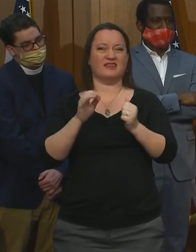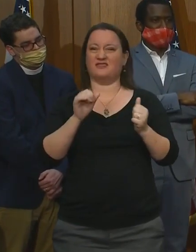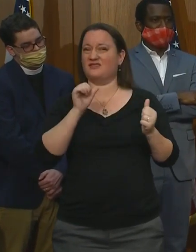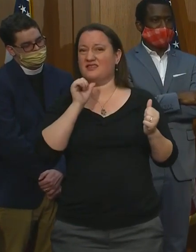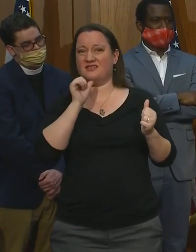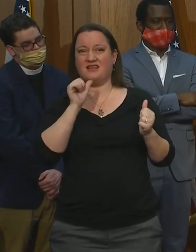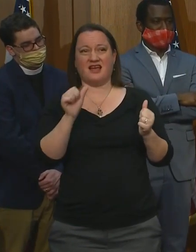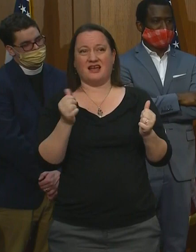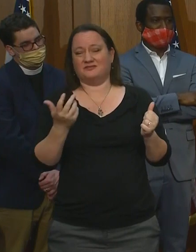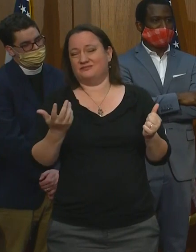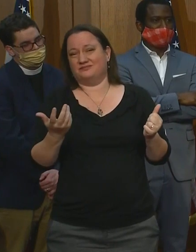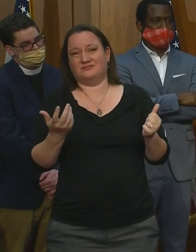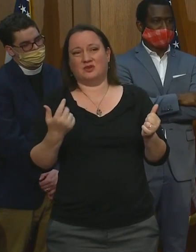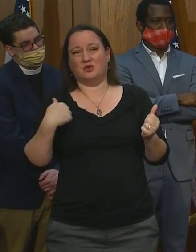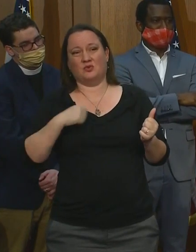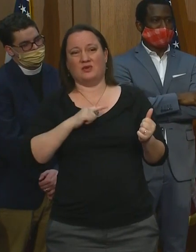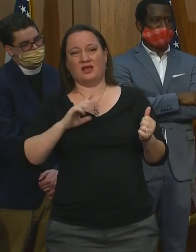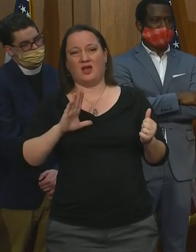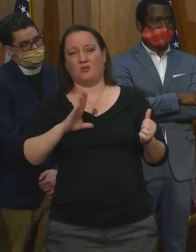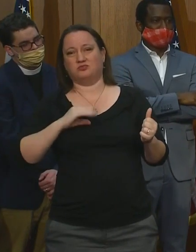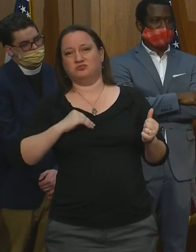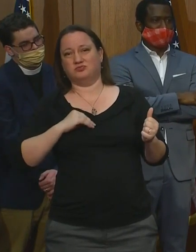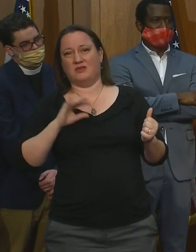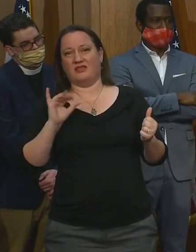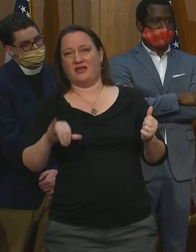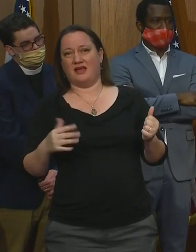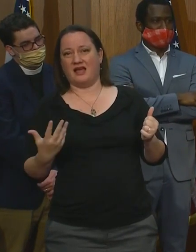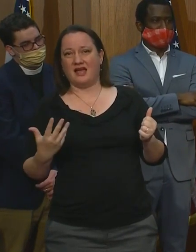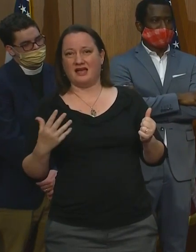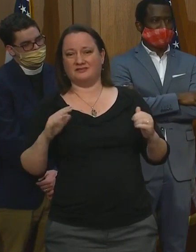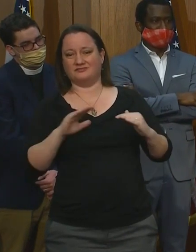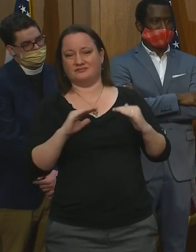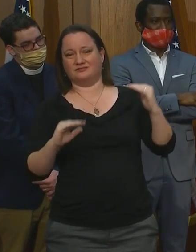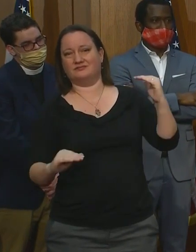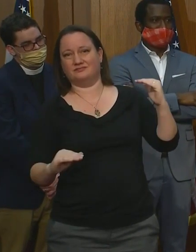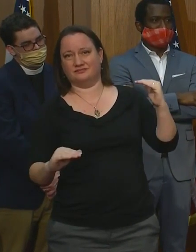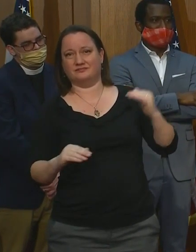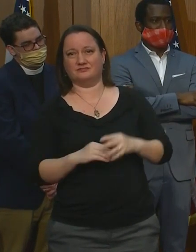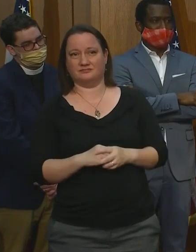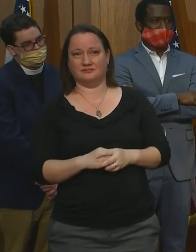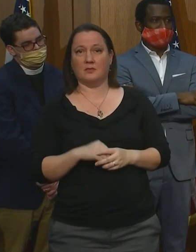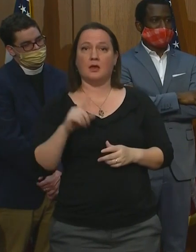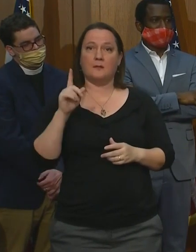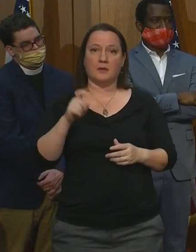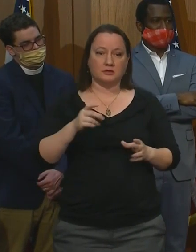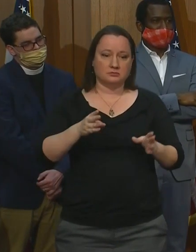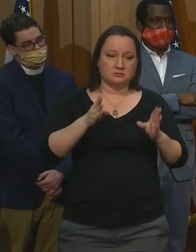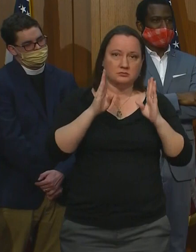THOSE SYSTEMS WE ARE COMPLICIT.